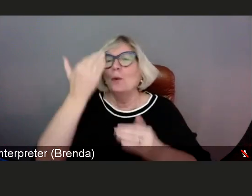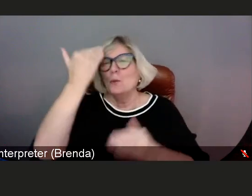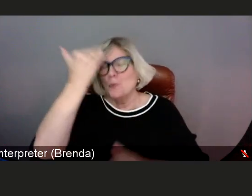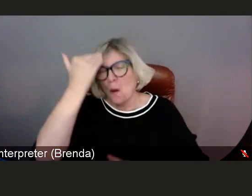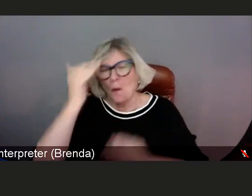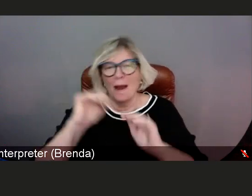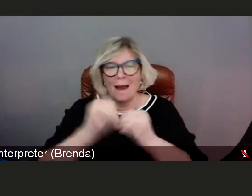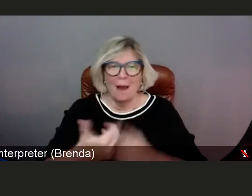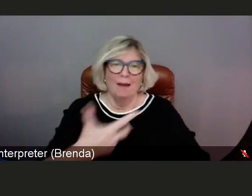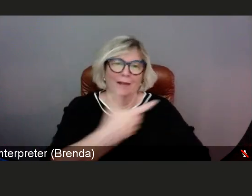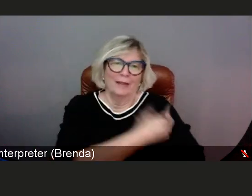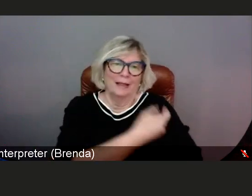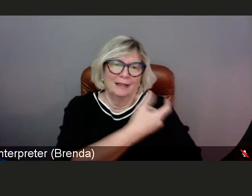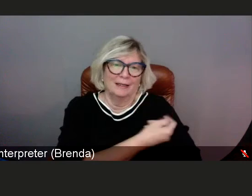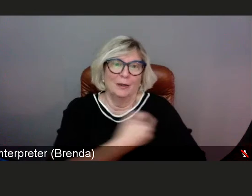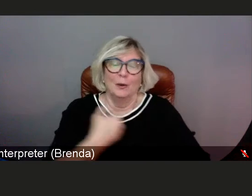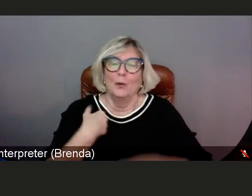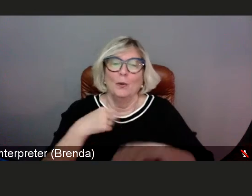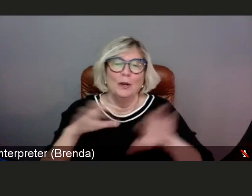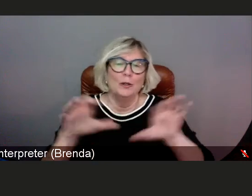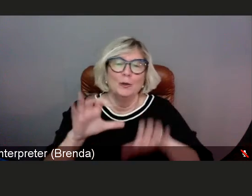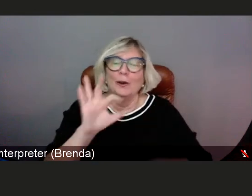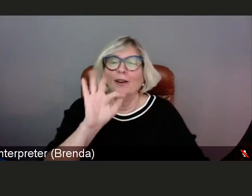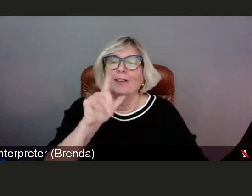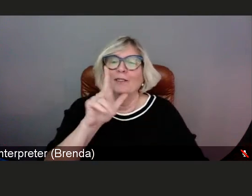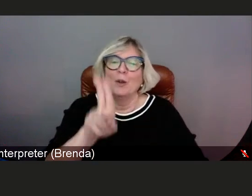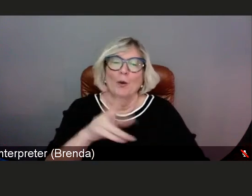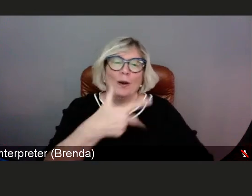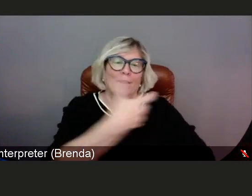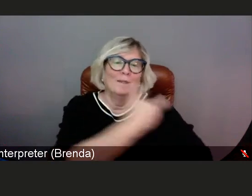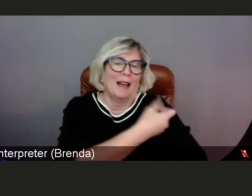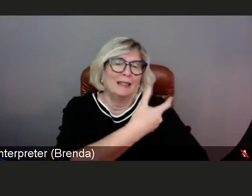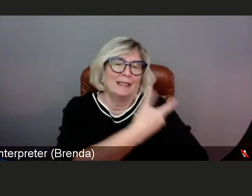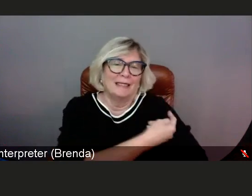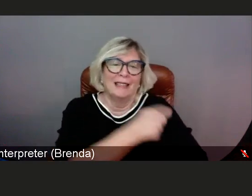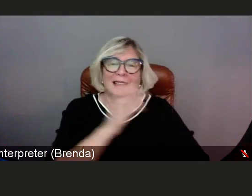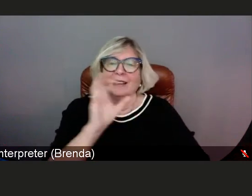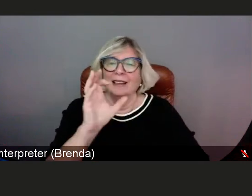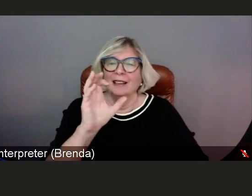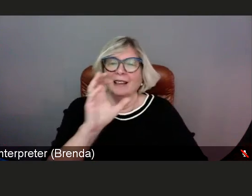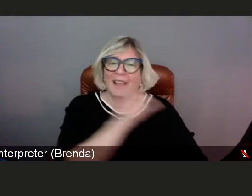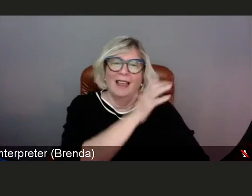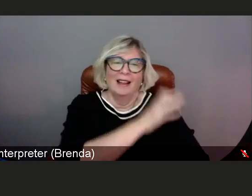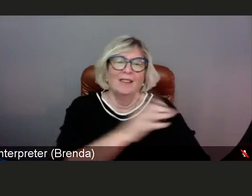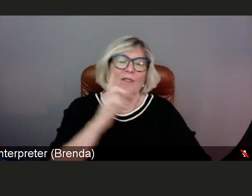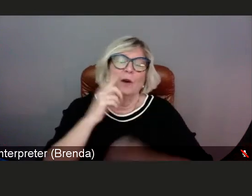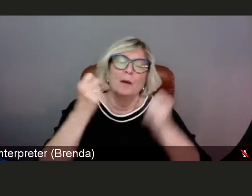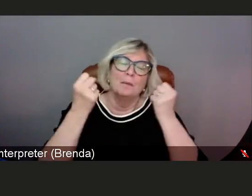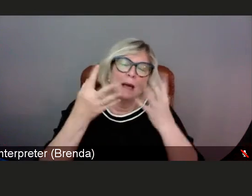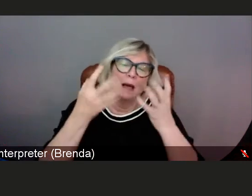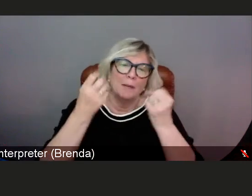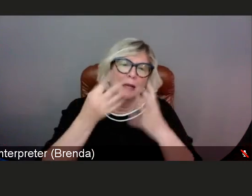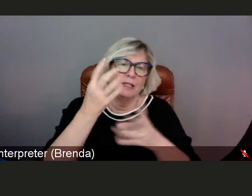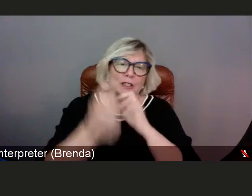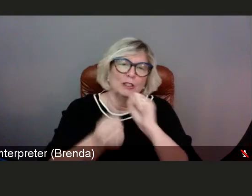We have been doing flu vaccine clinics for years. We do those not just for our team members here